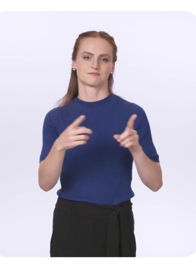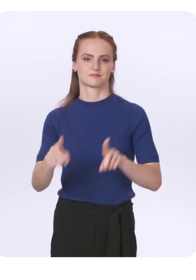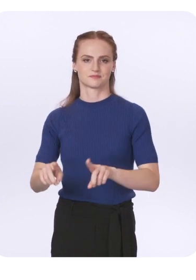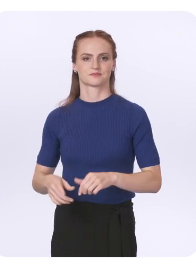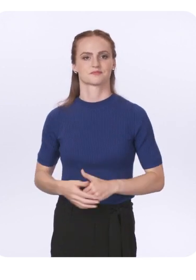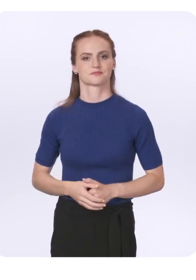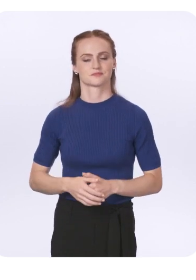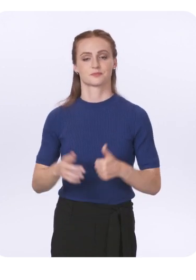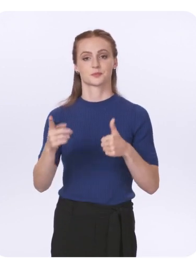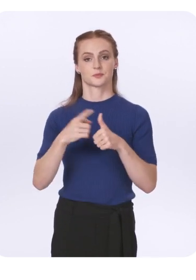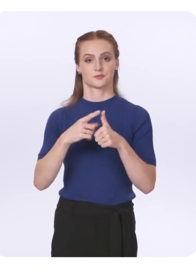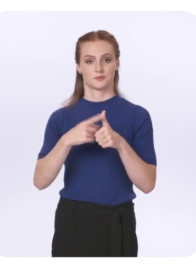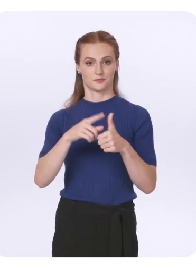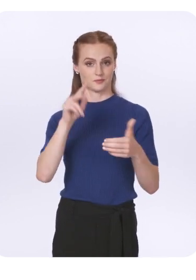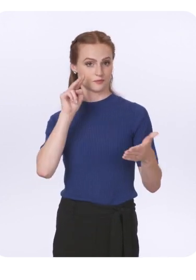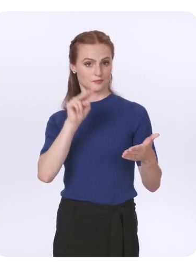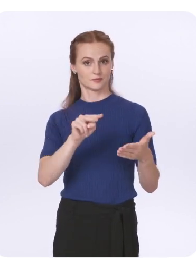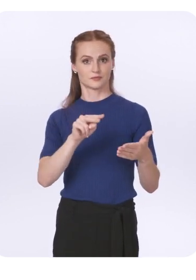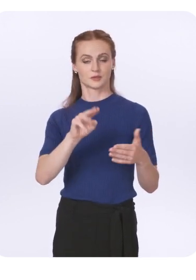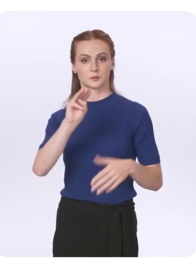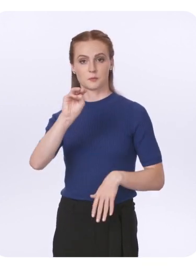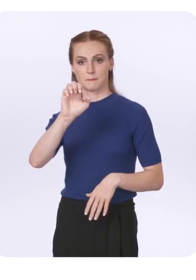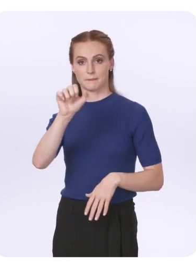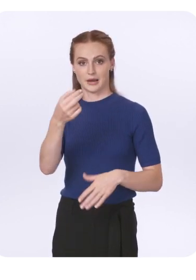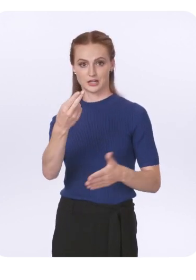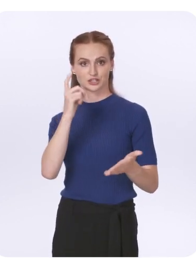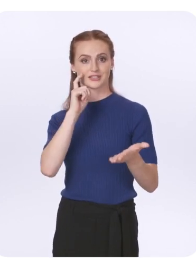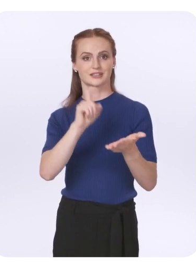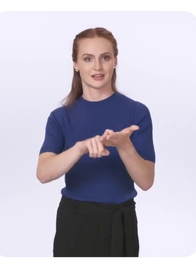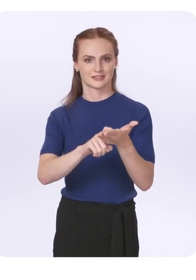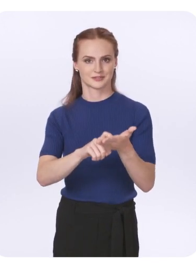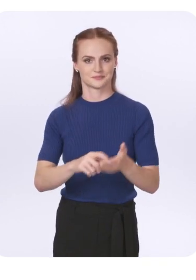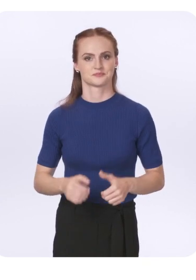It’s helping the app understand the shape of the desk and the screen.